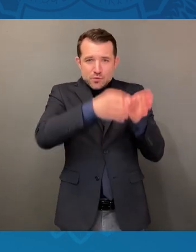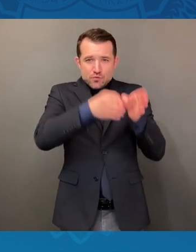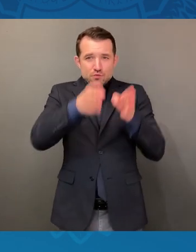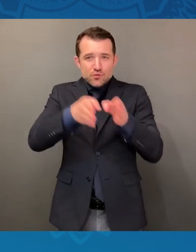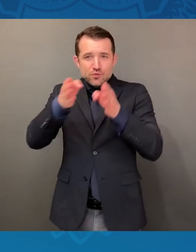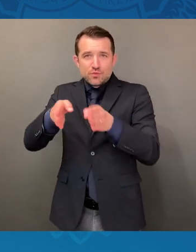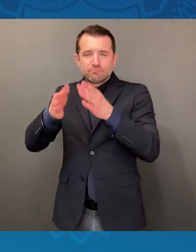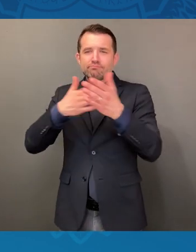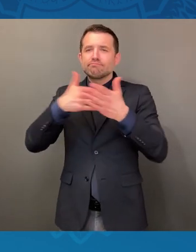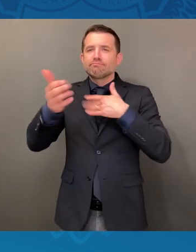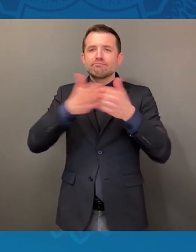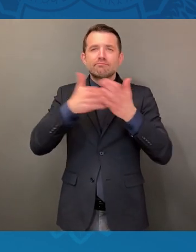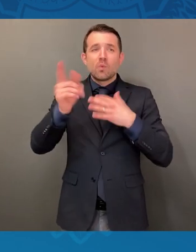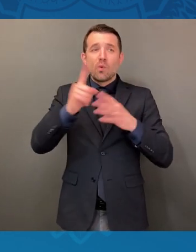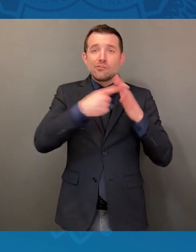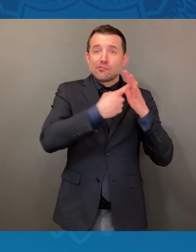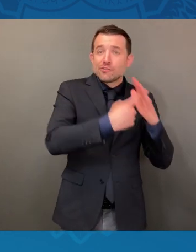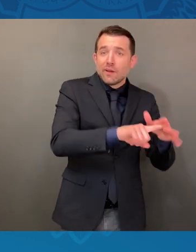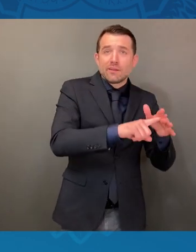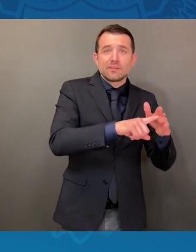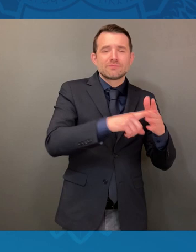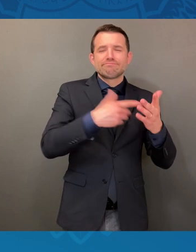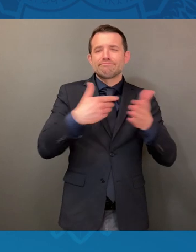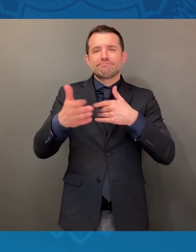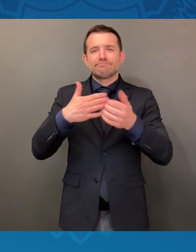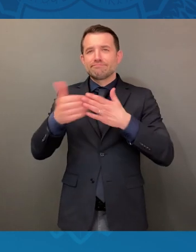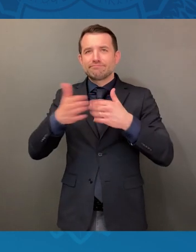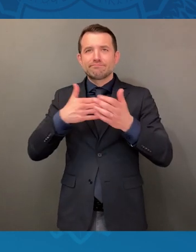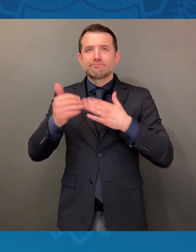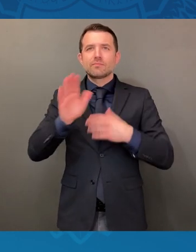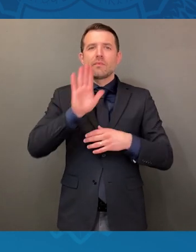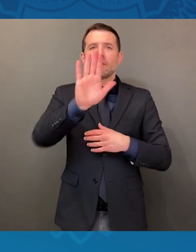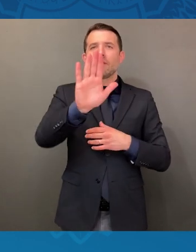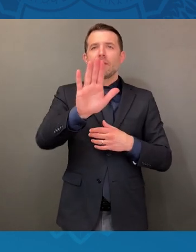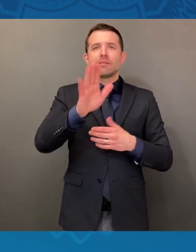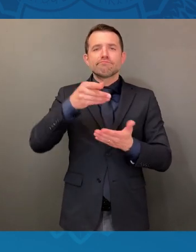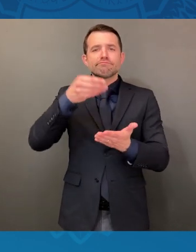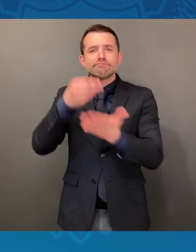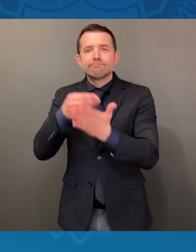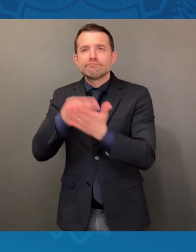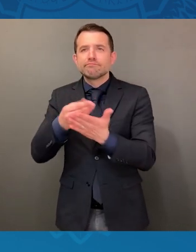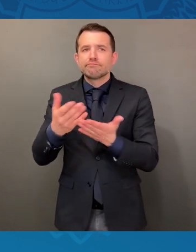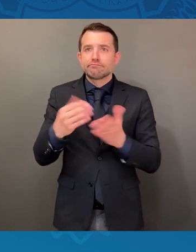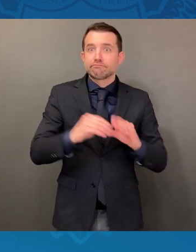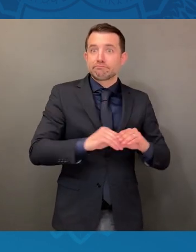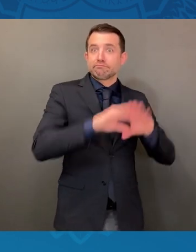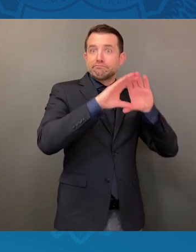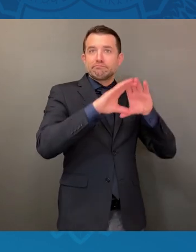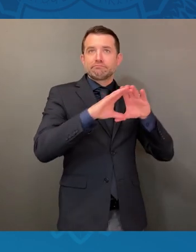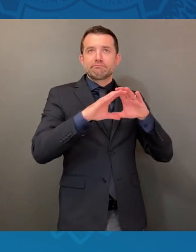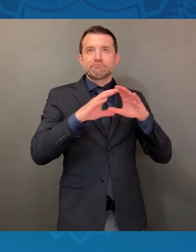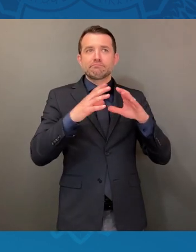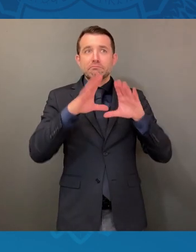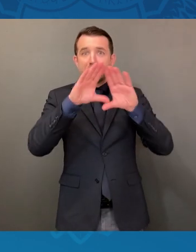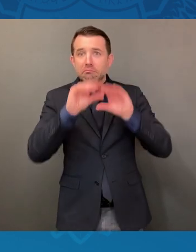No matter how much money they have in their bank account. That they have the opportunity to succeed,